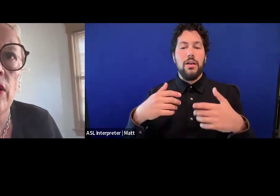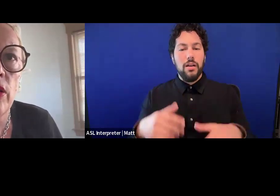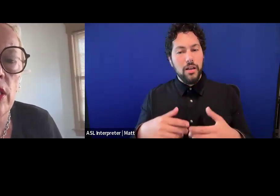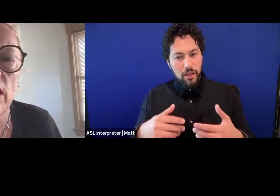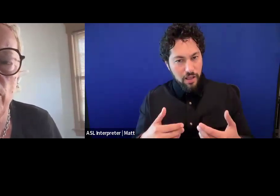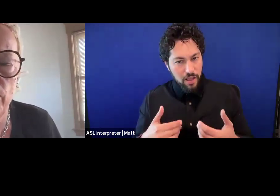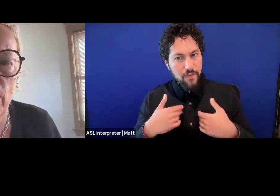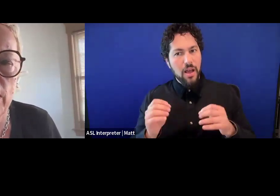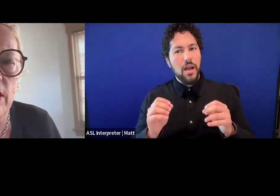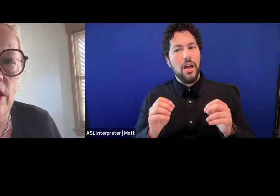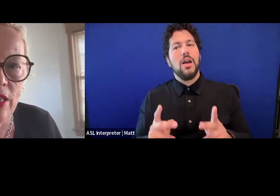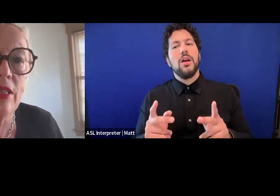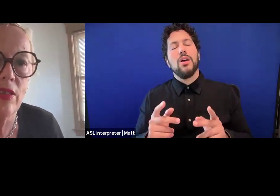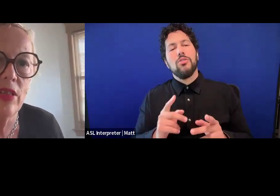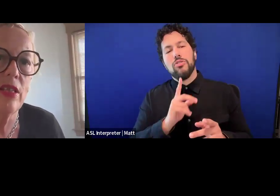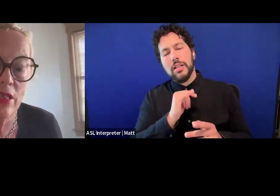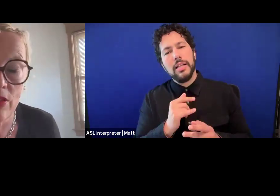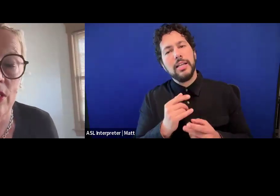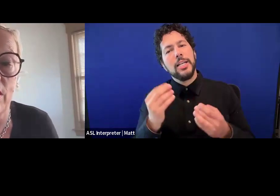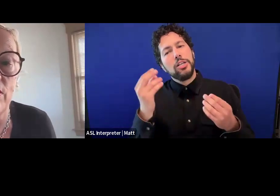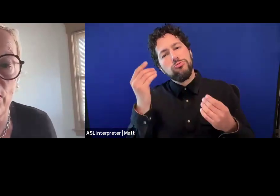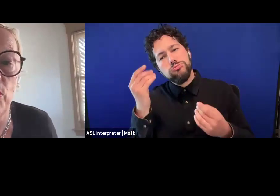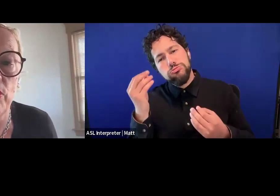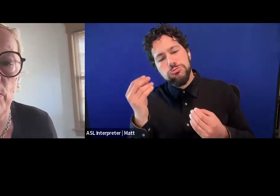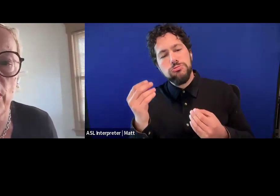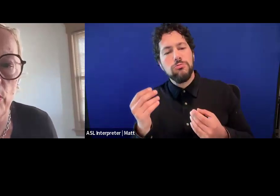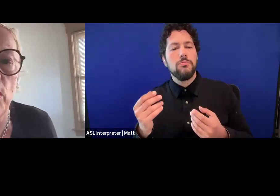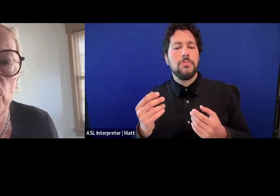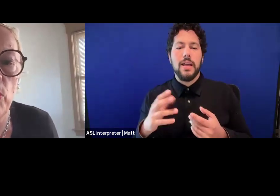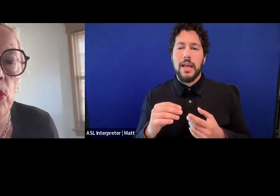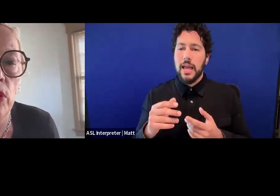critically reflect and solicit criticism from others about the way that we work.